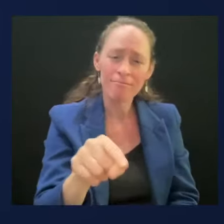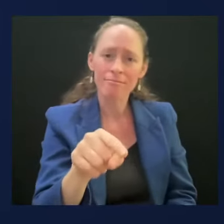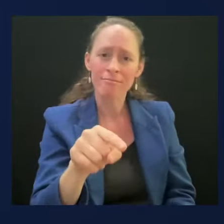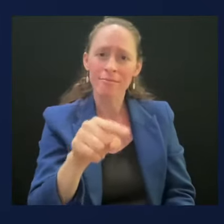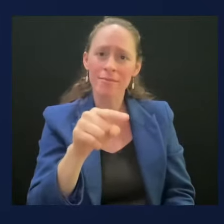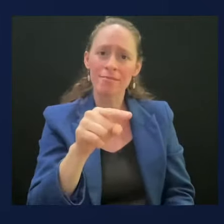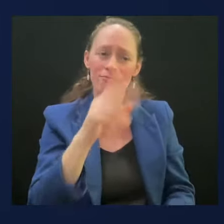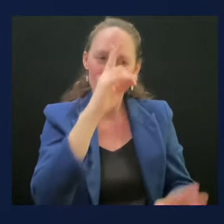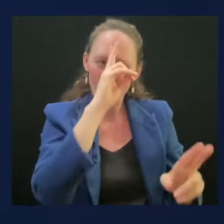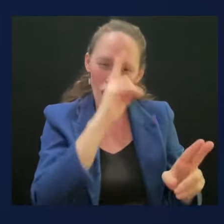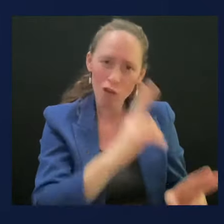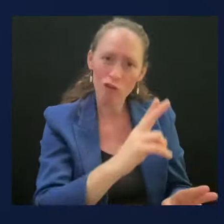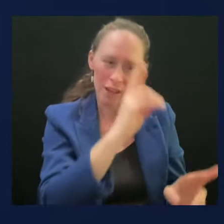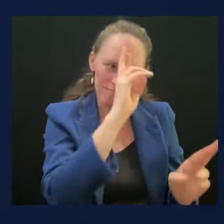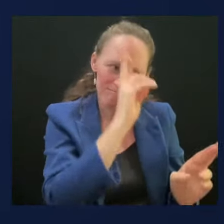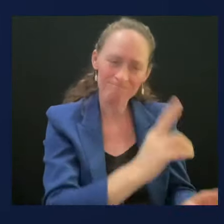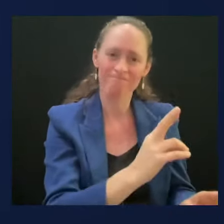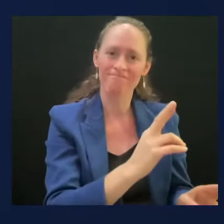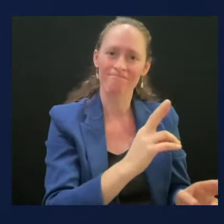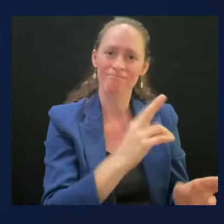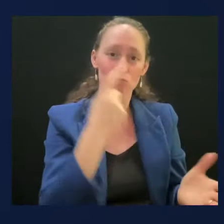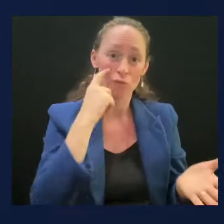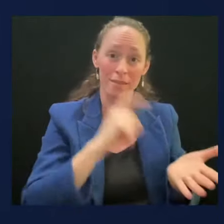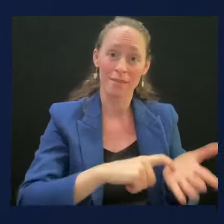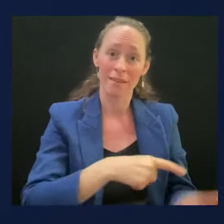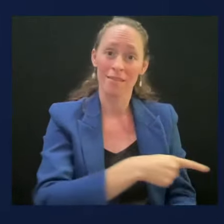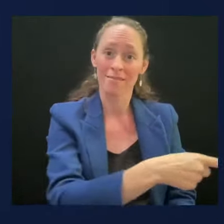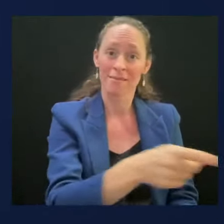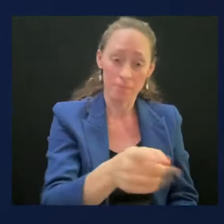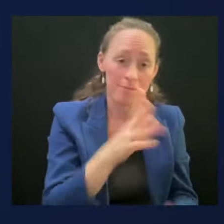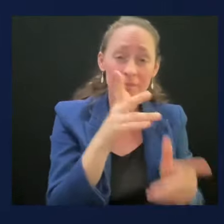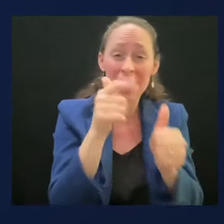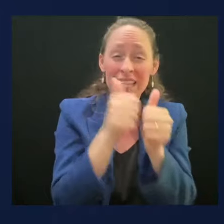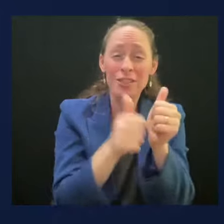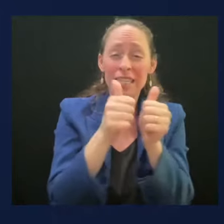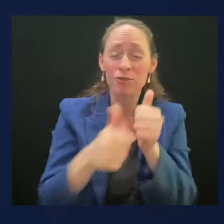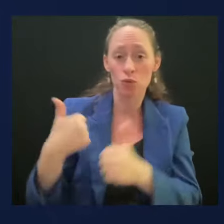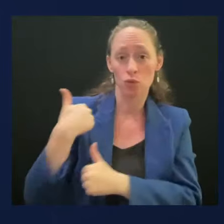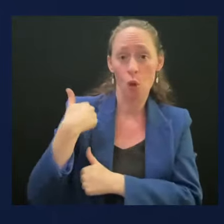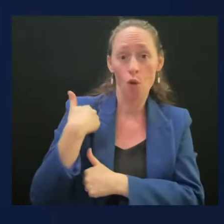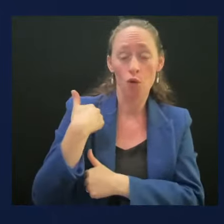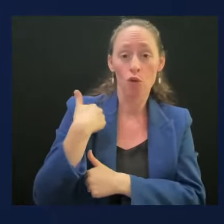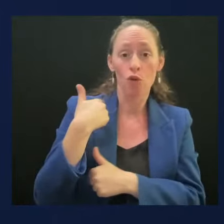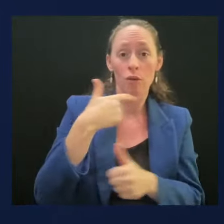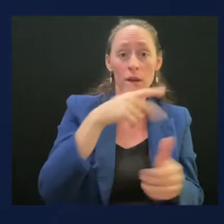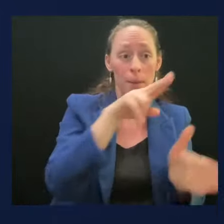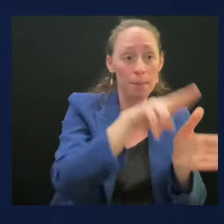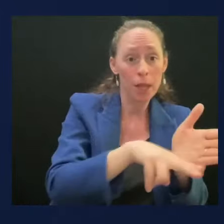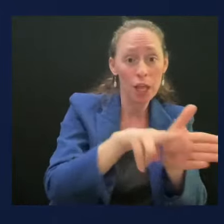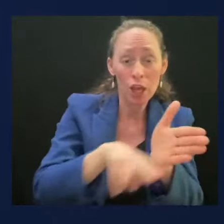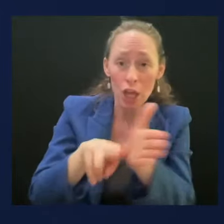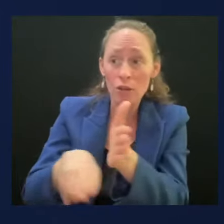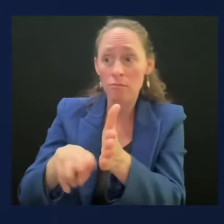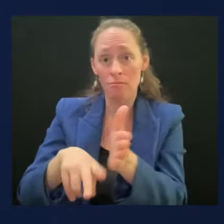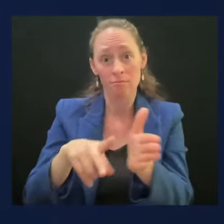a husband or wife, a mother or father, a brother or sister, son or daughter.